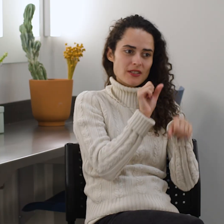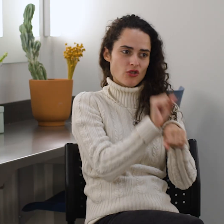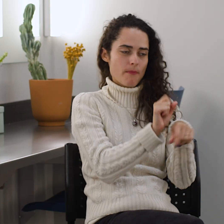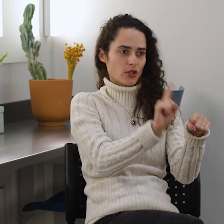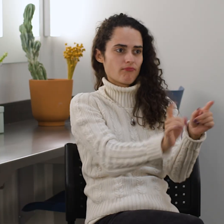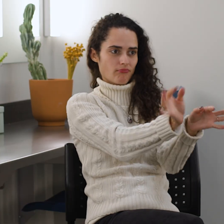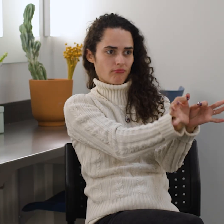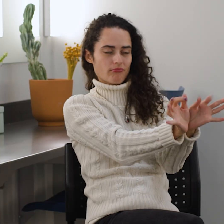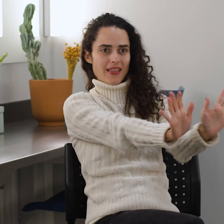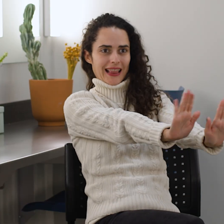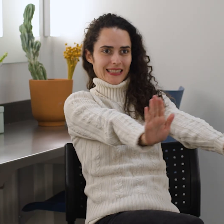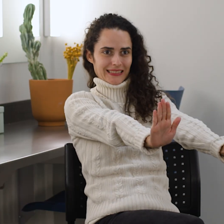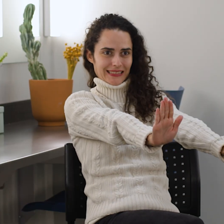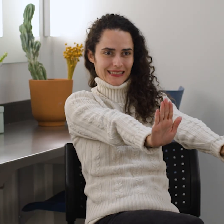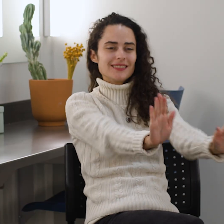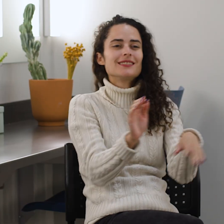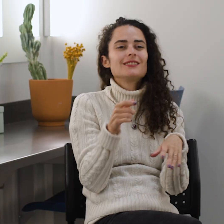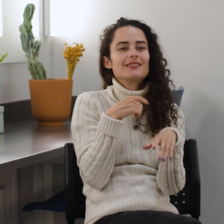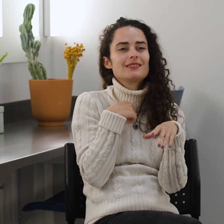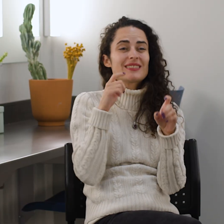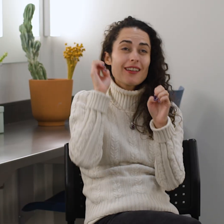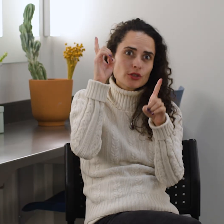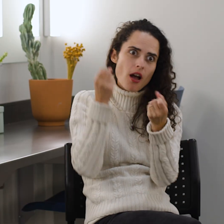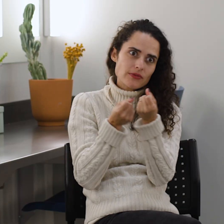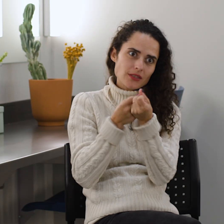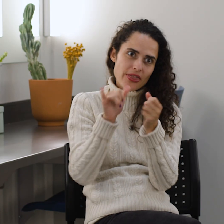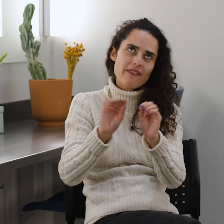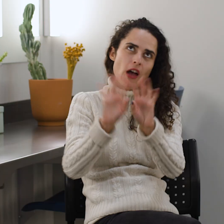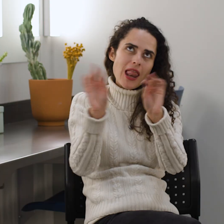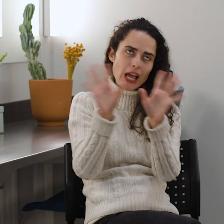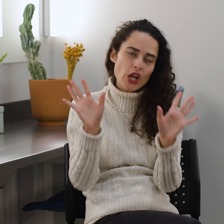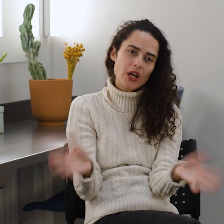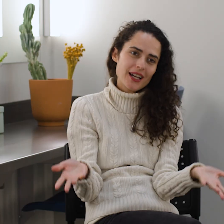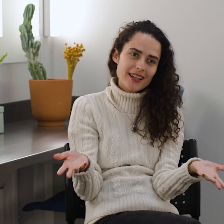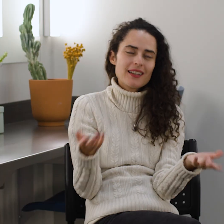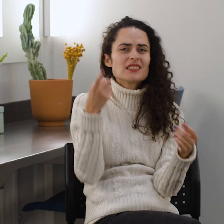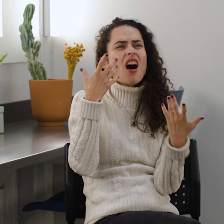An interpreter’s job is just to interpret, that’s it. Which is why we need to be very clear and advocate for DASLs to be hired.